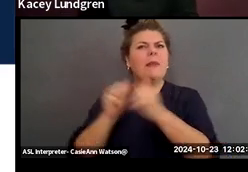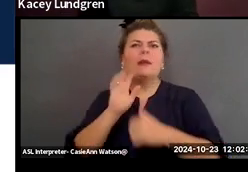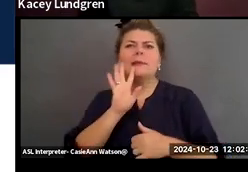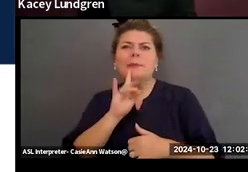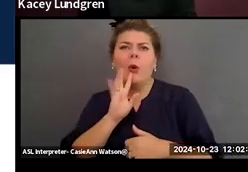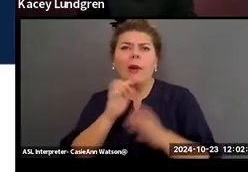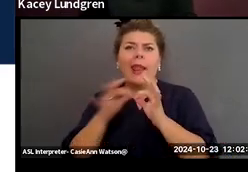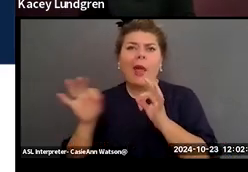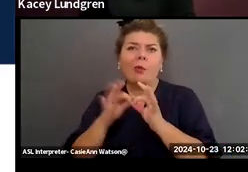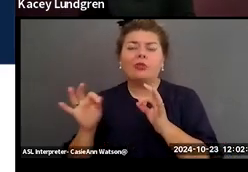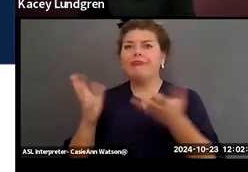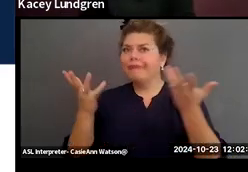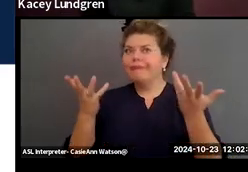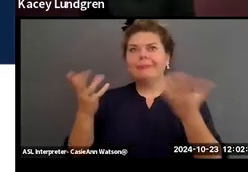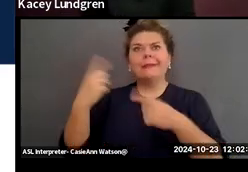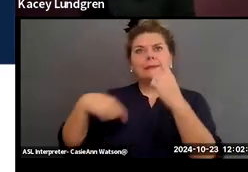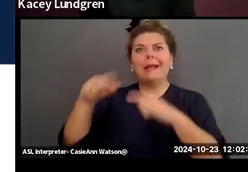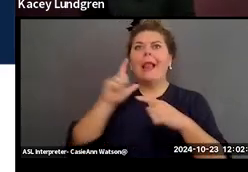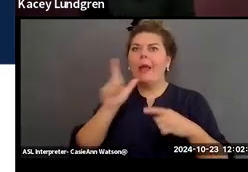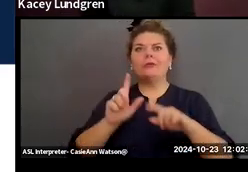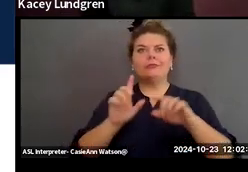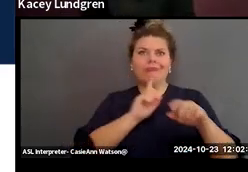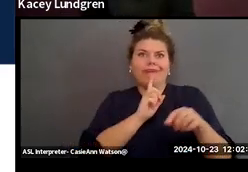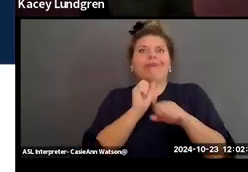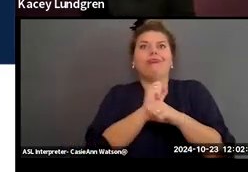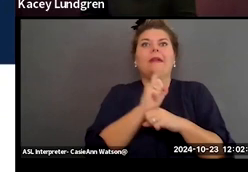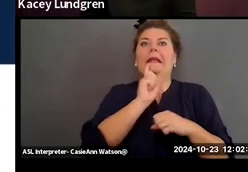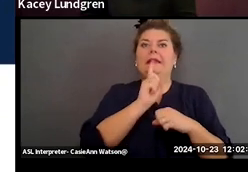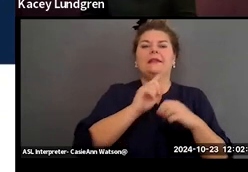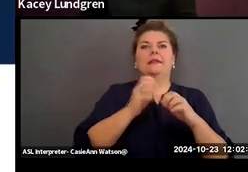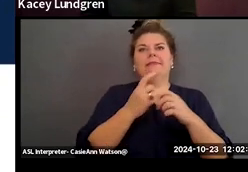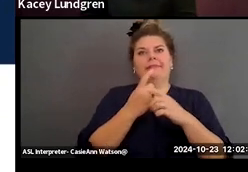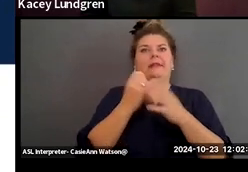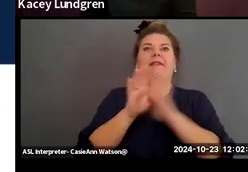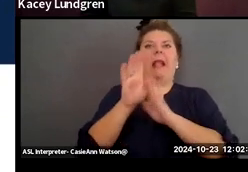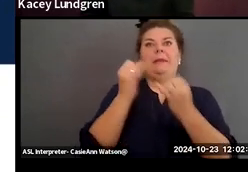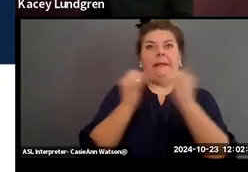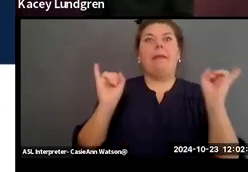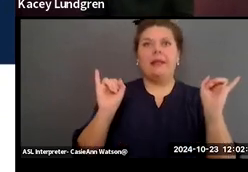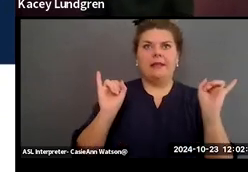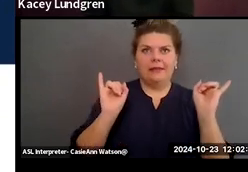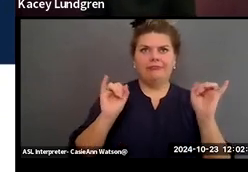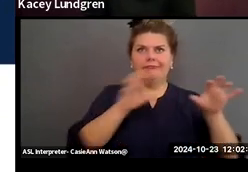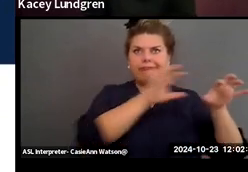sign languages also developed independently and uniquely from each other. There are estimated to be about